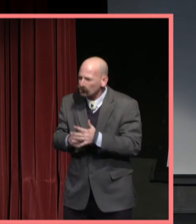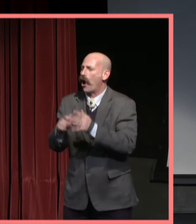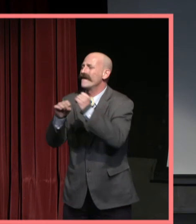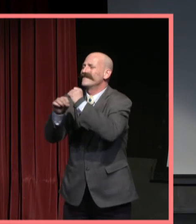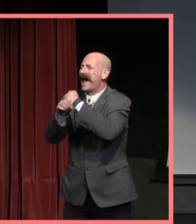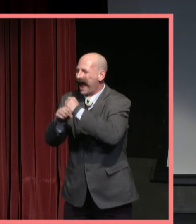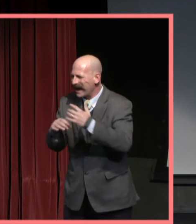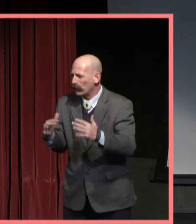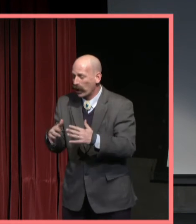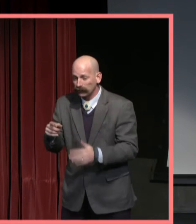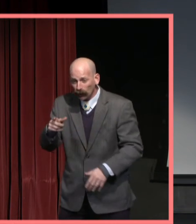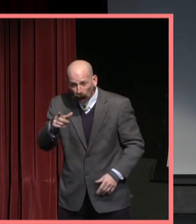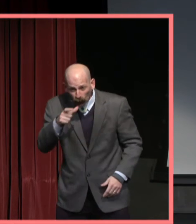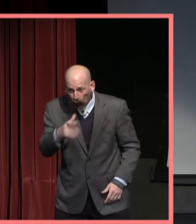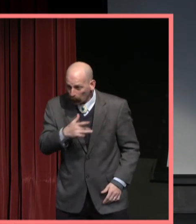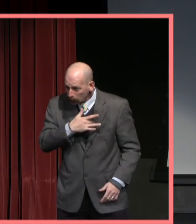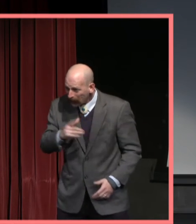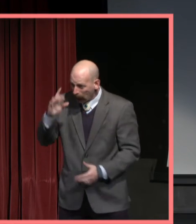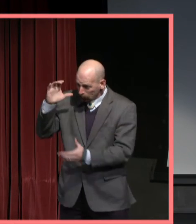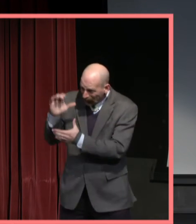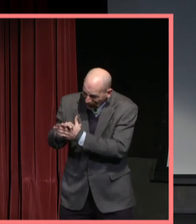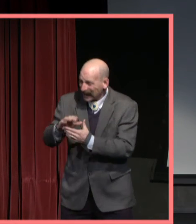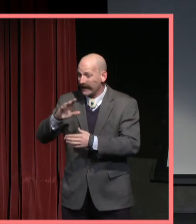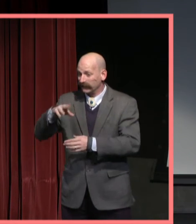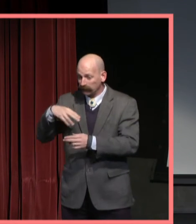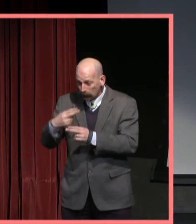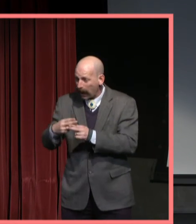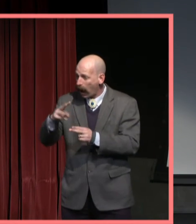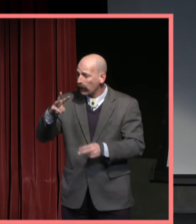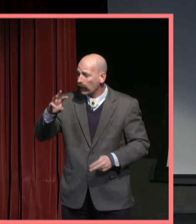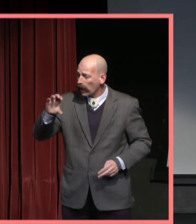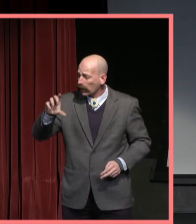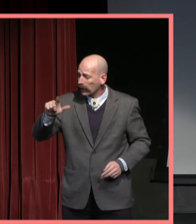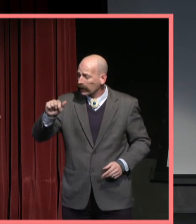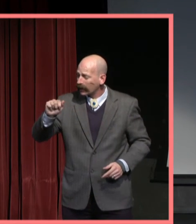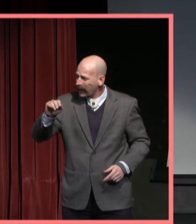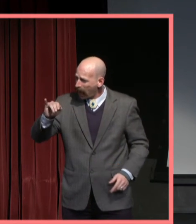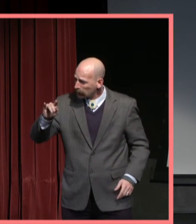in climate change, that's the Pentagon. Forget about the politicians, the Pentagon know